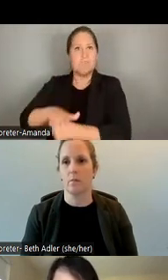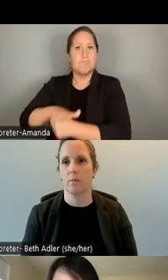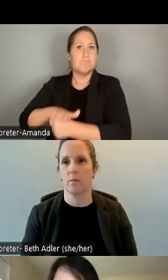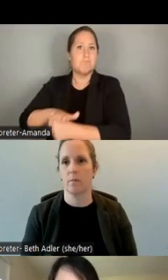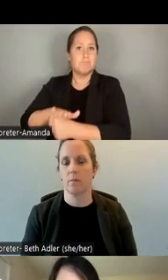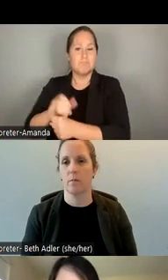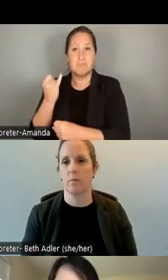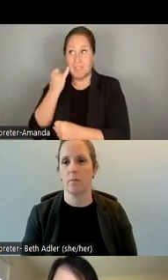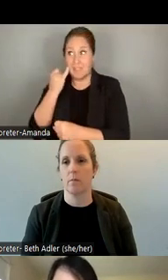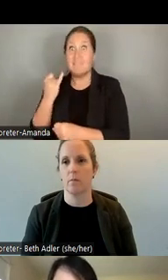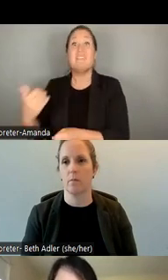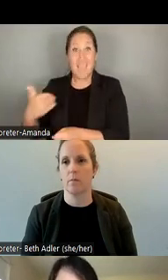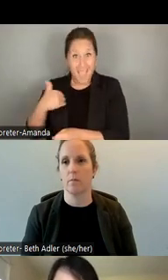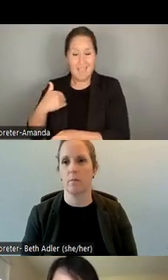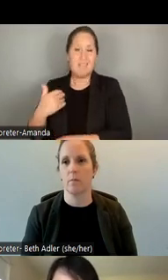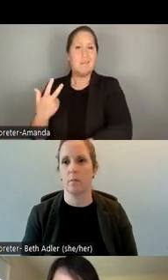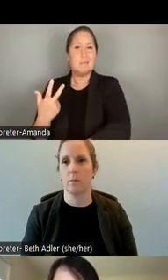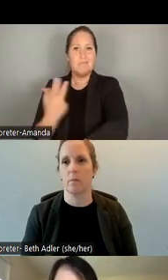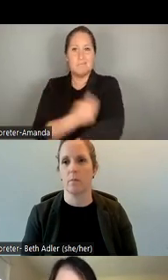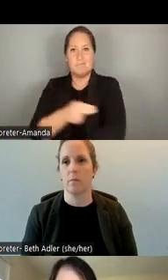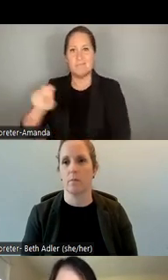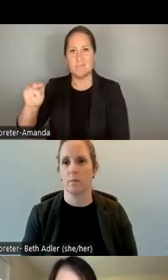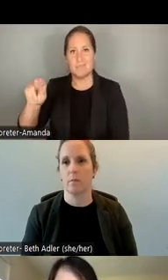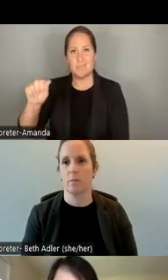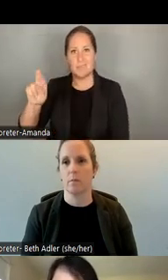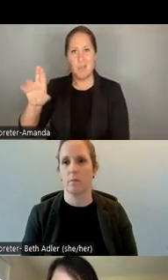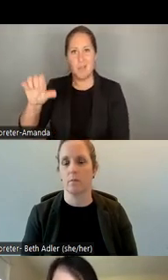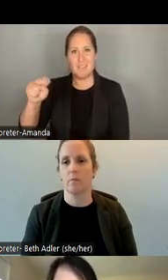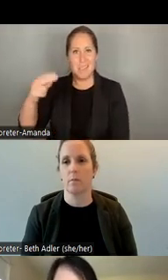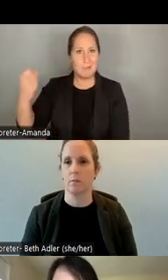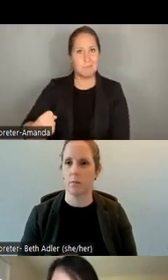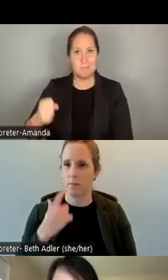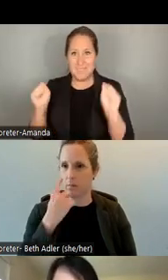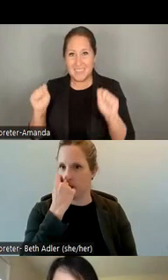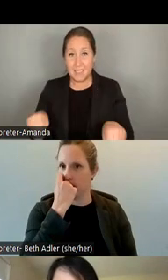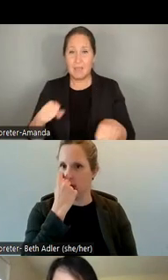think about giving Narcan Narcan is now available over the counter I believe that anyone ideally